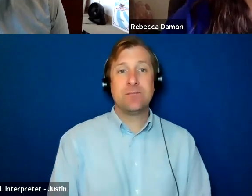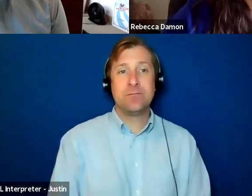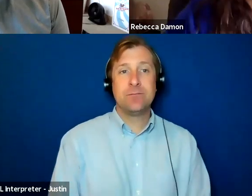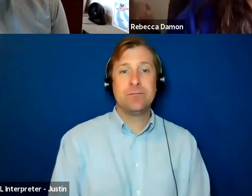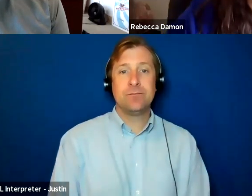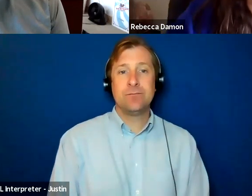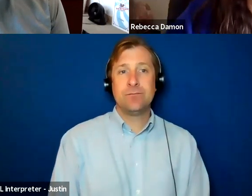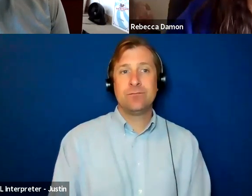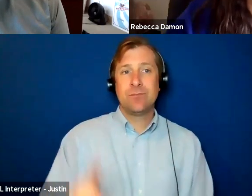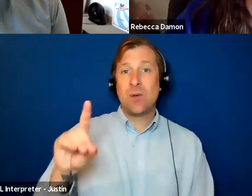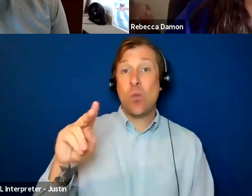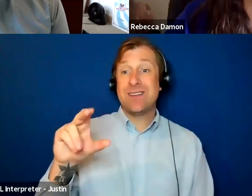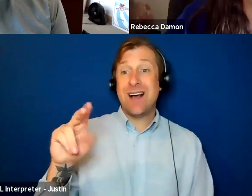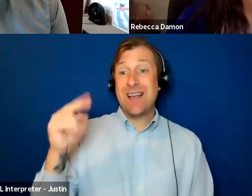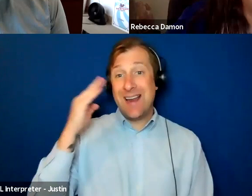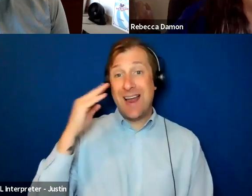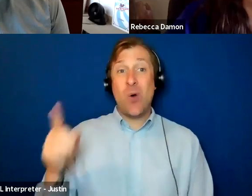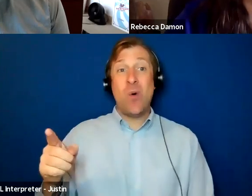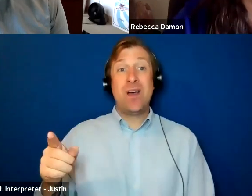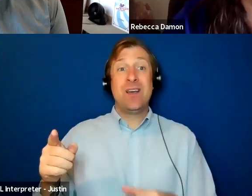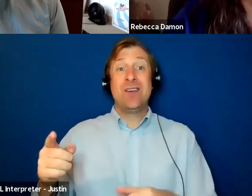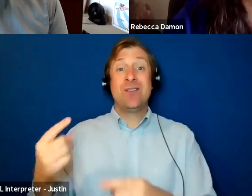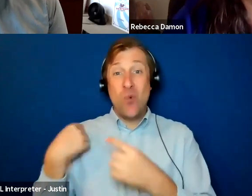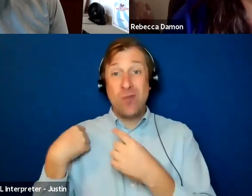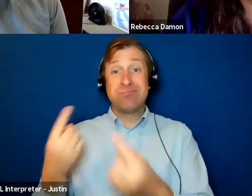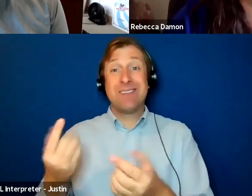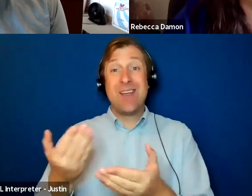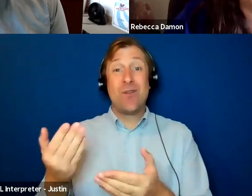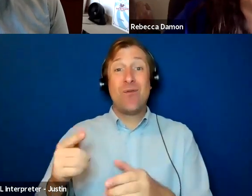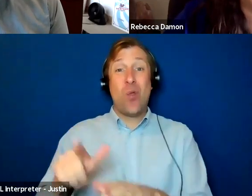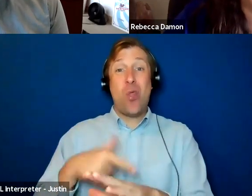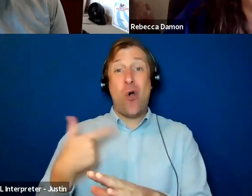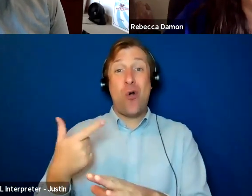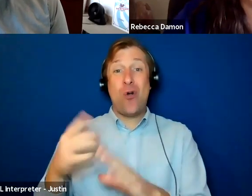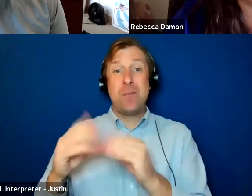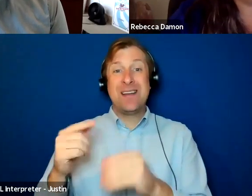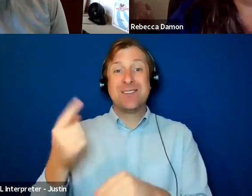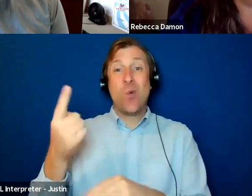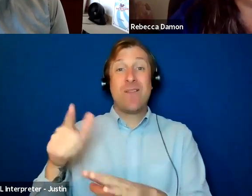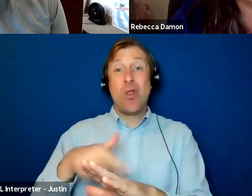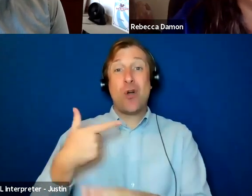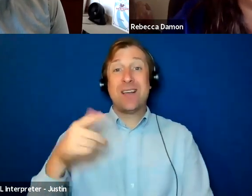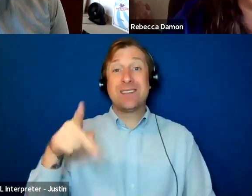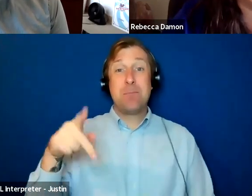Well, Duncan, I know we've kept you longer than the, this is probably one of our longest PTEOEs ever,